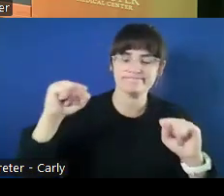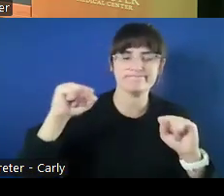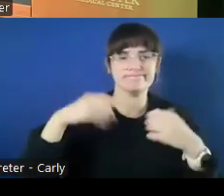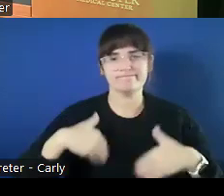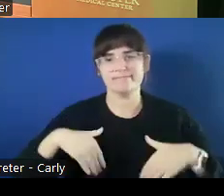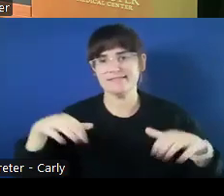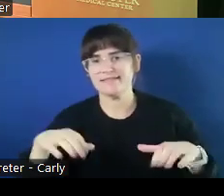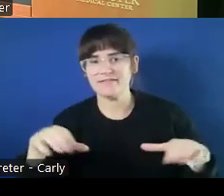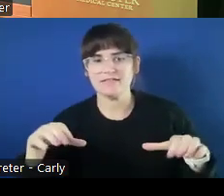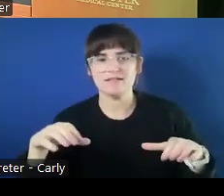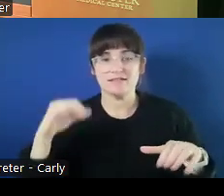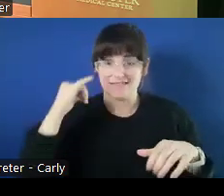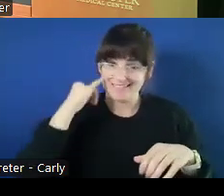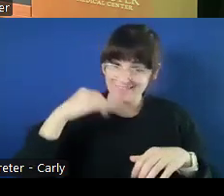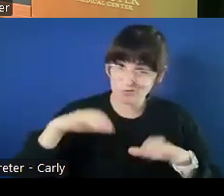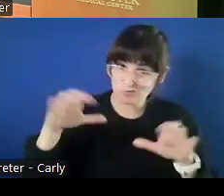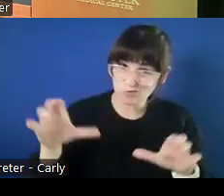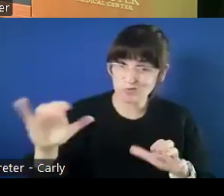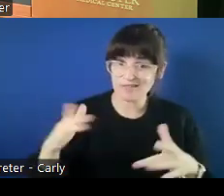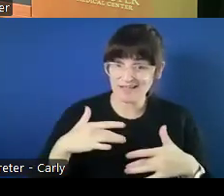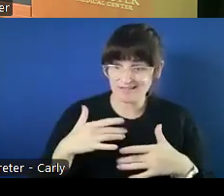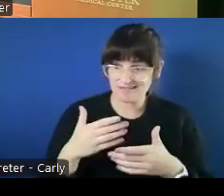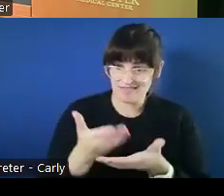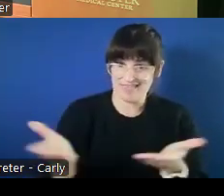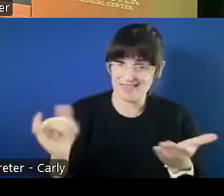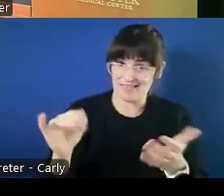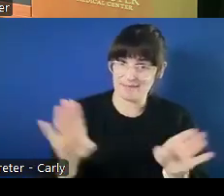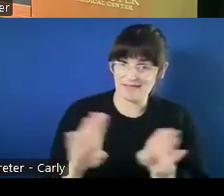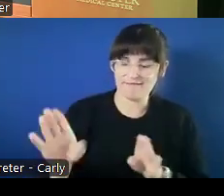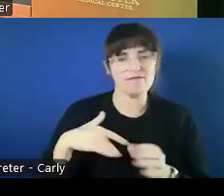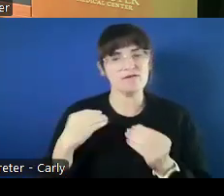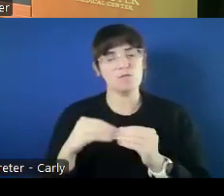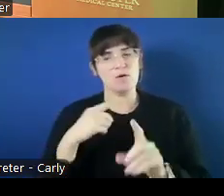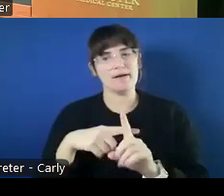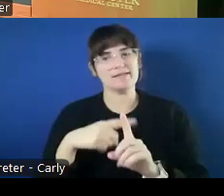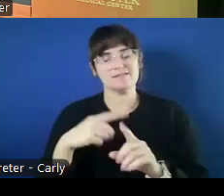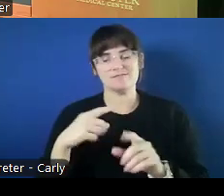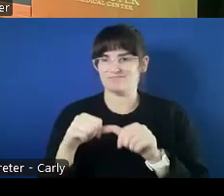behavior not surprisingly you feel more positive and you're then more likely to keep wanting to